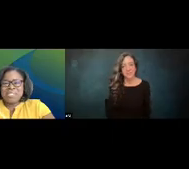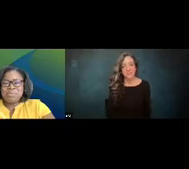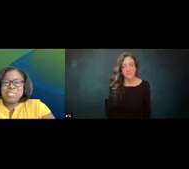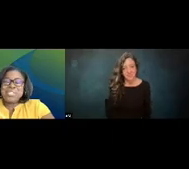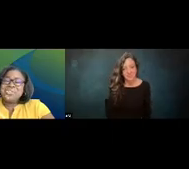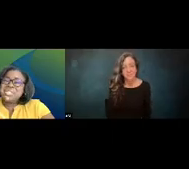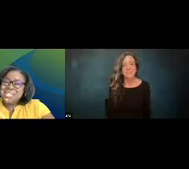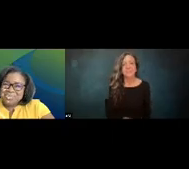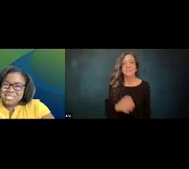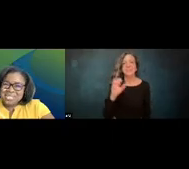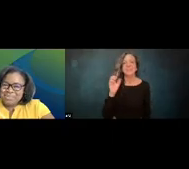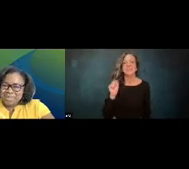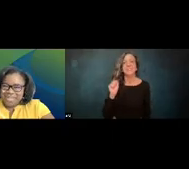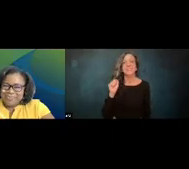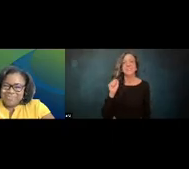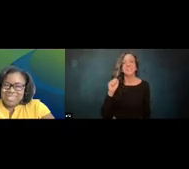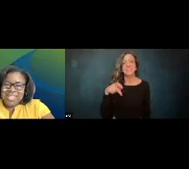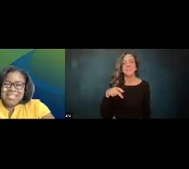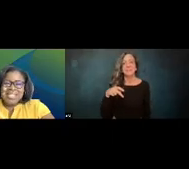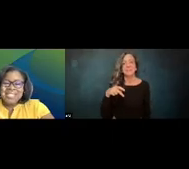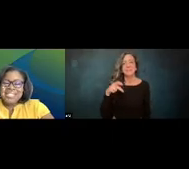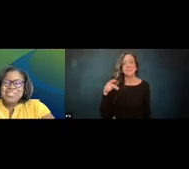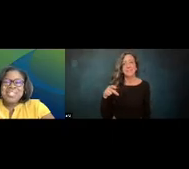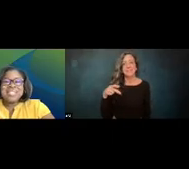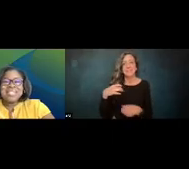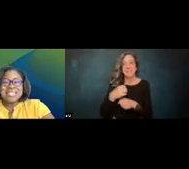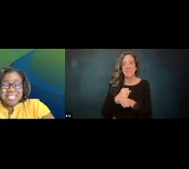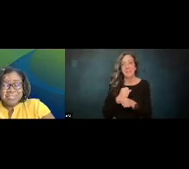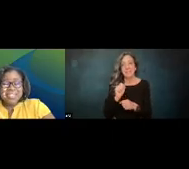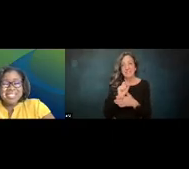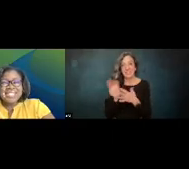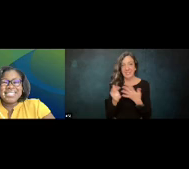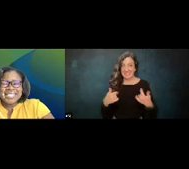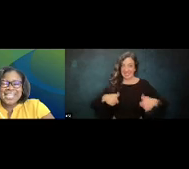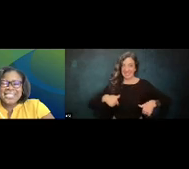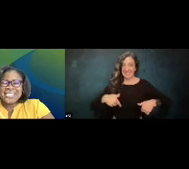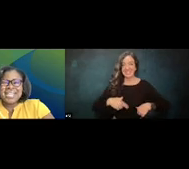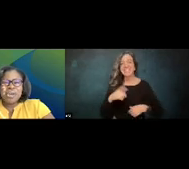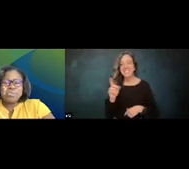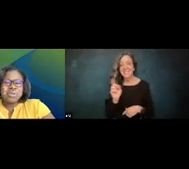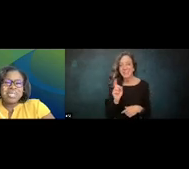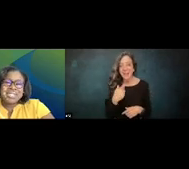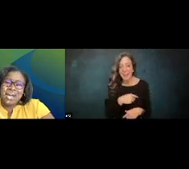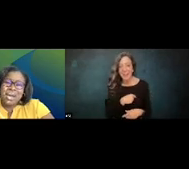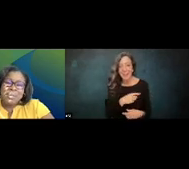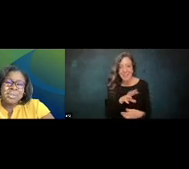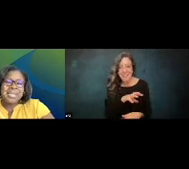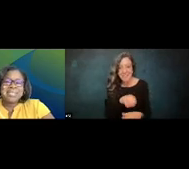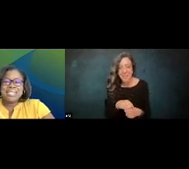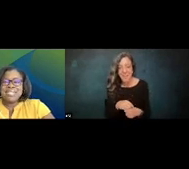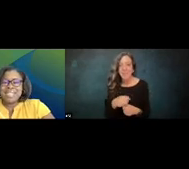plan summary series comes into play. This series is series is designed to help translate complex